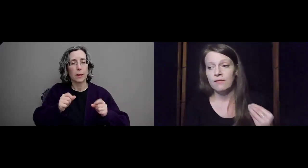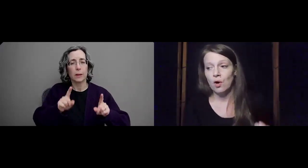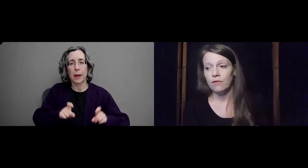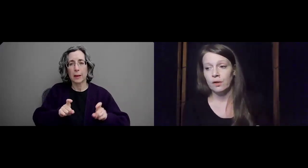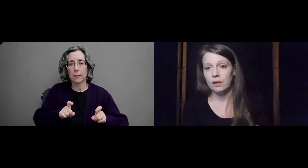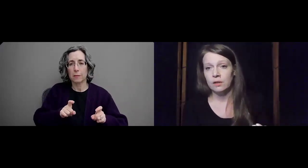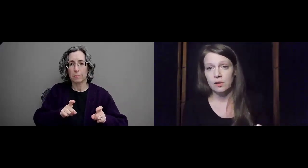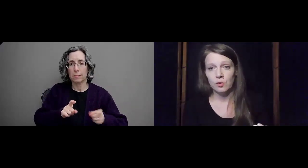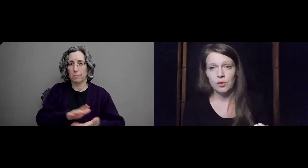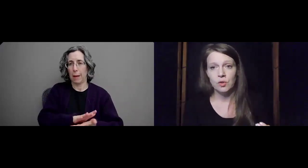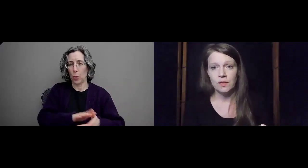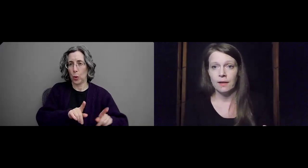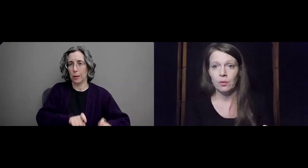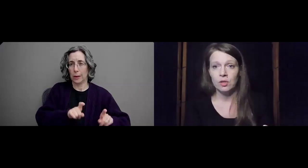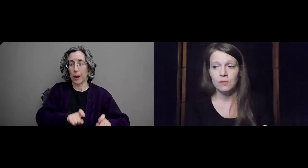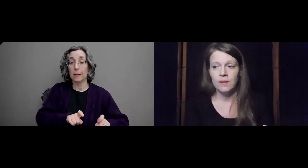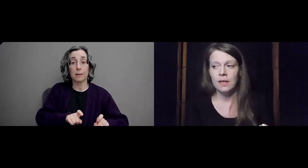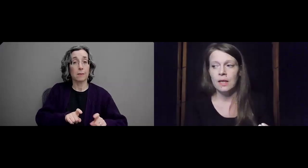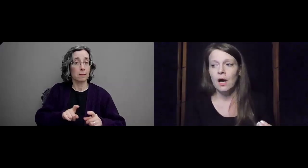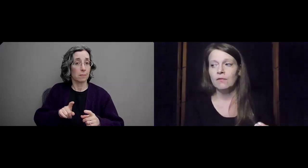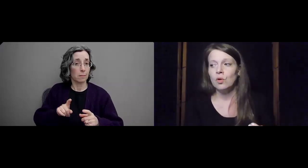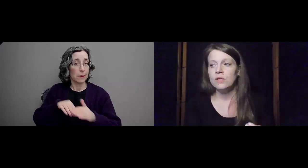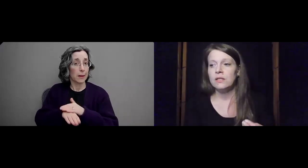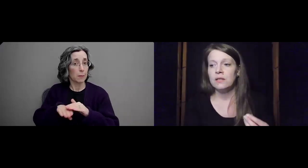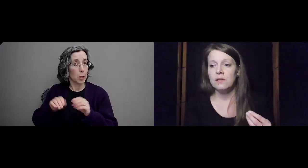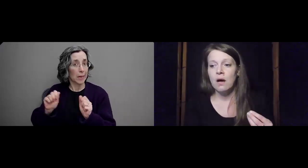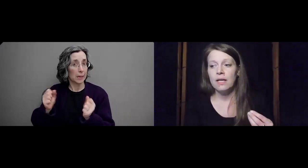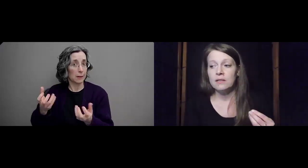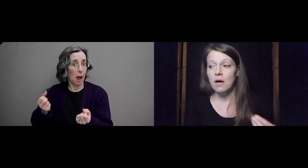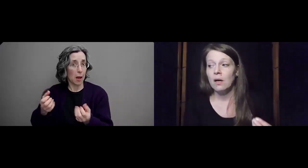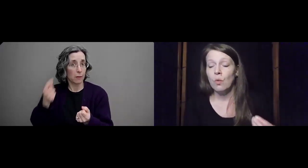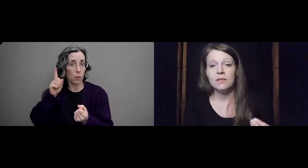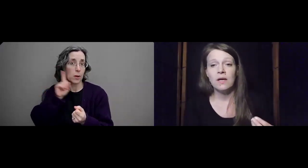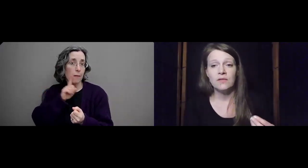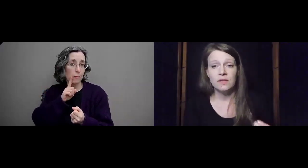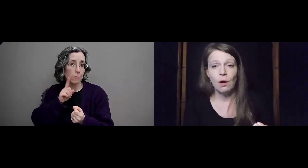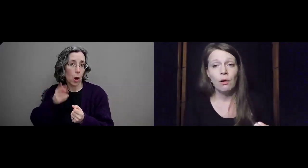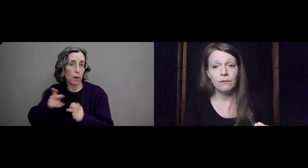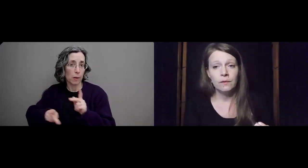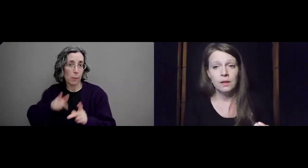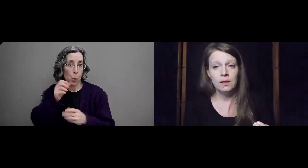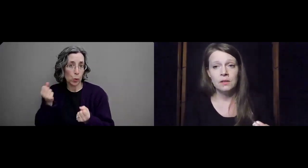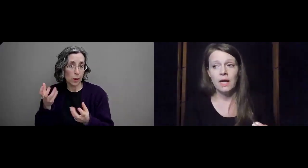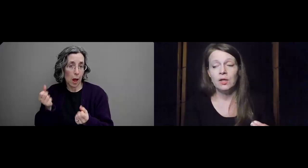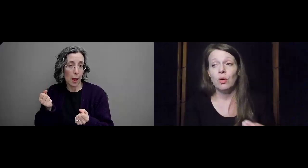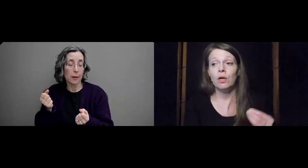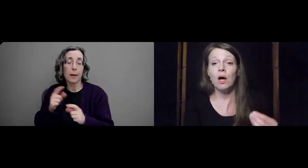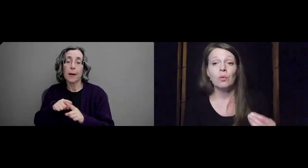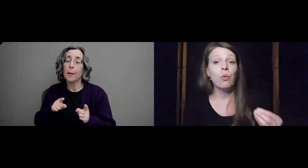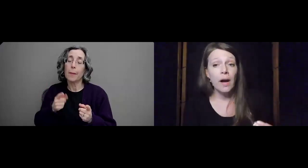test that is in ASL recorded that is available to deaf and hard-of-hearing consumers who